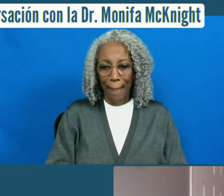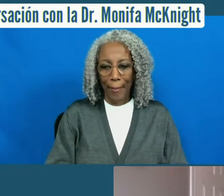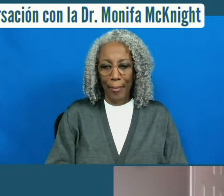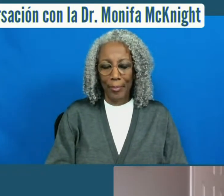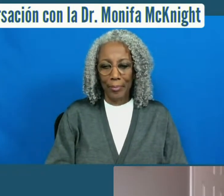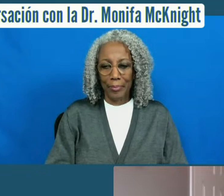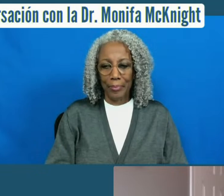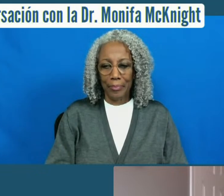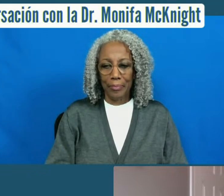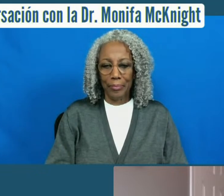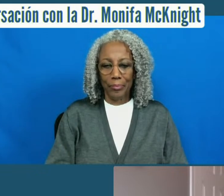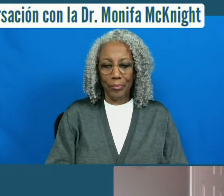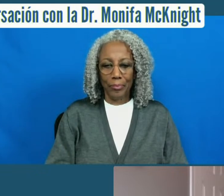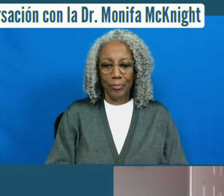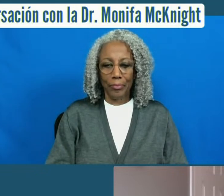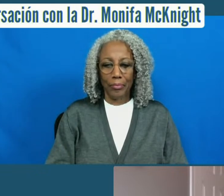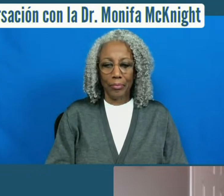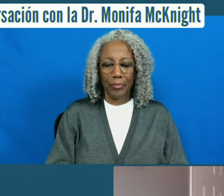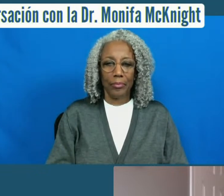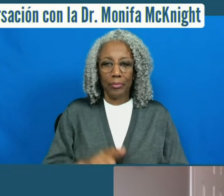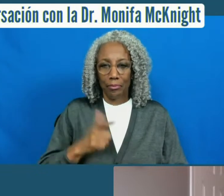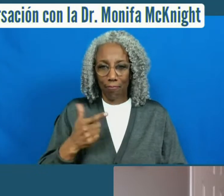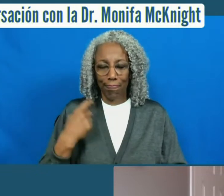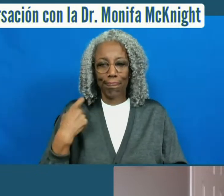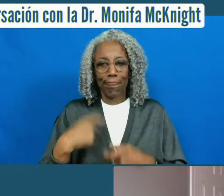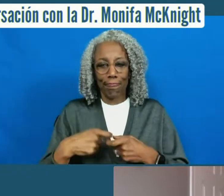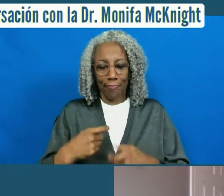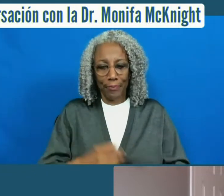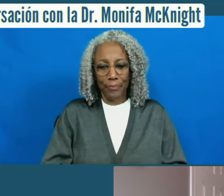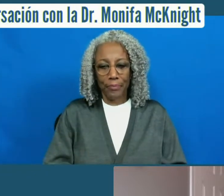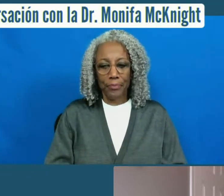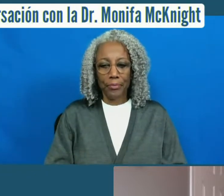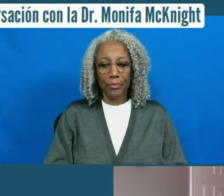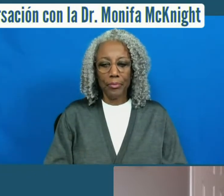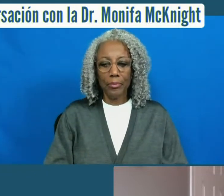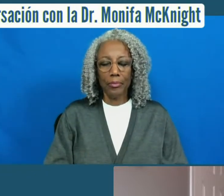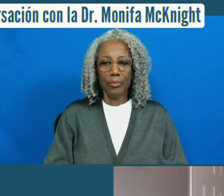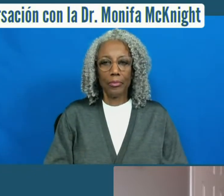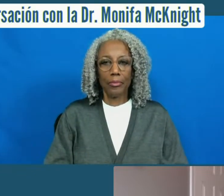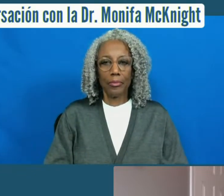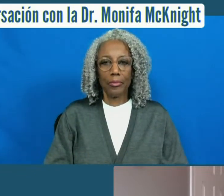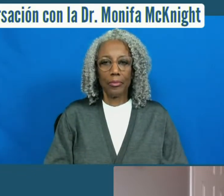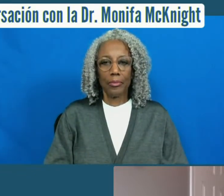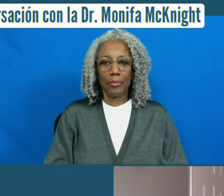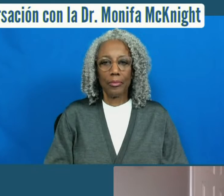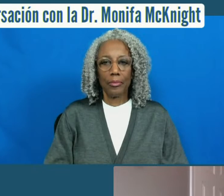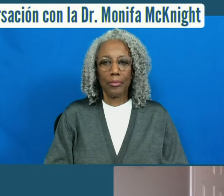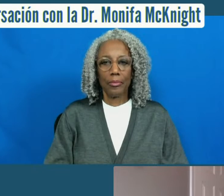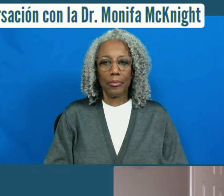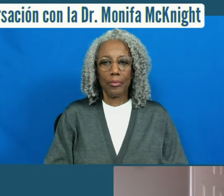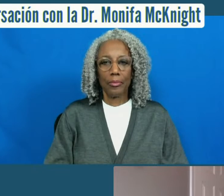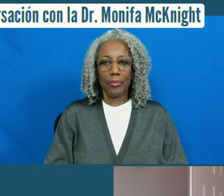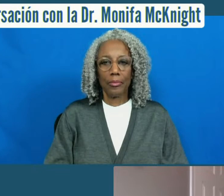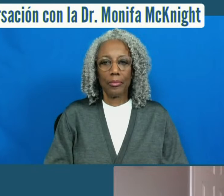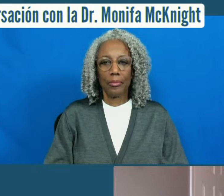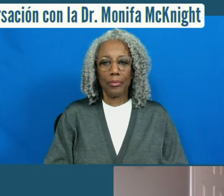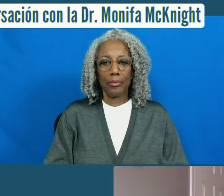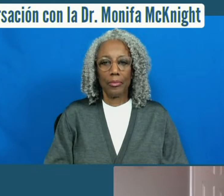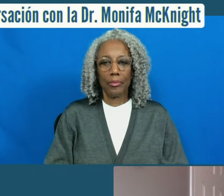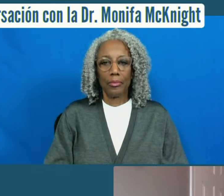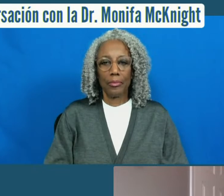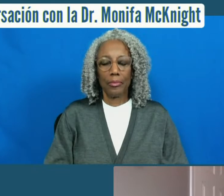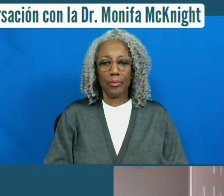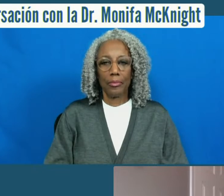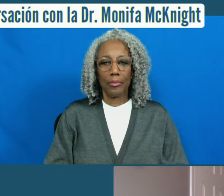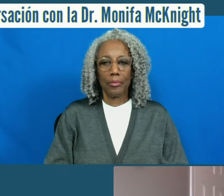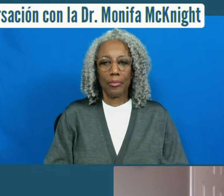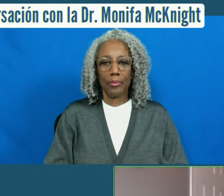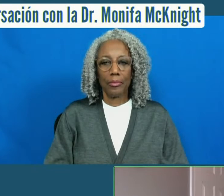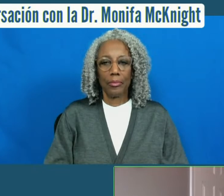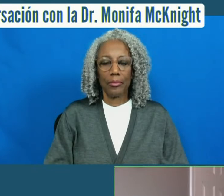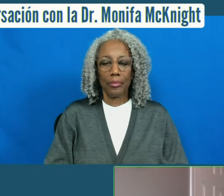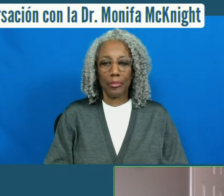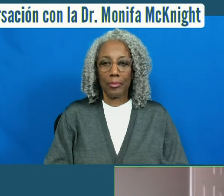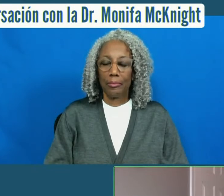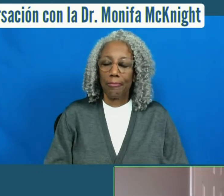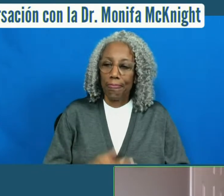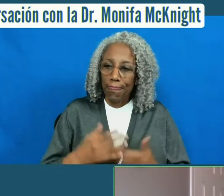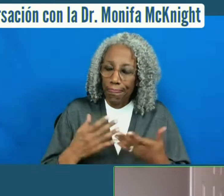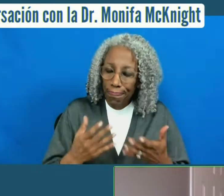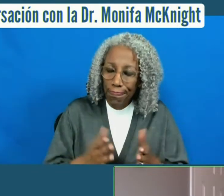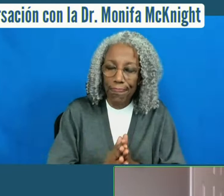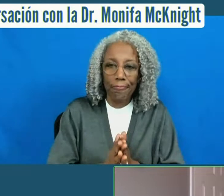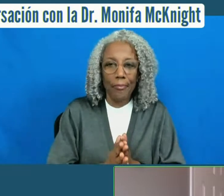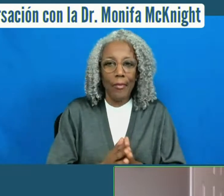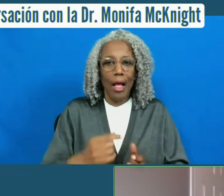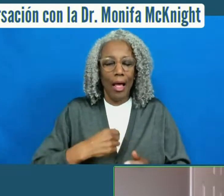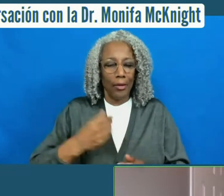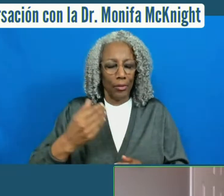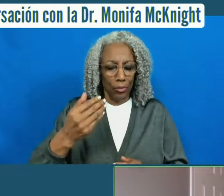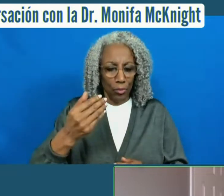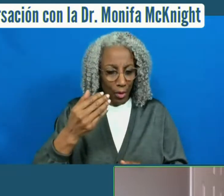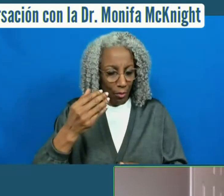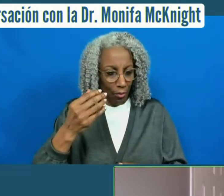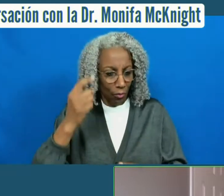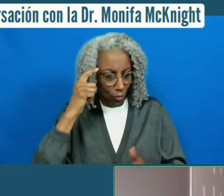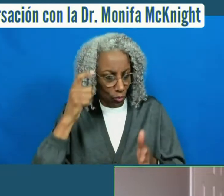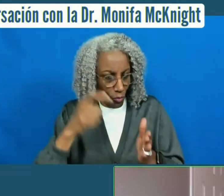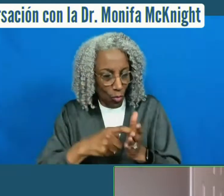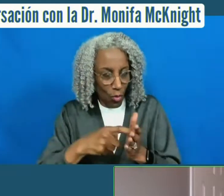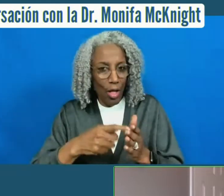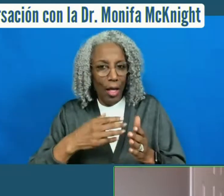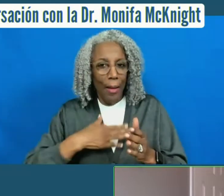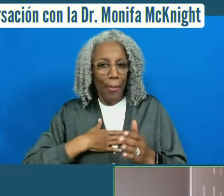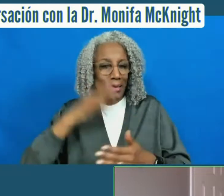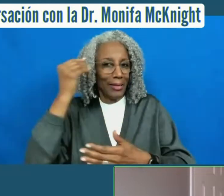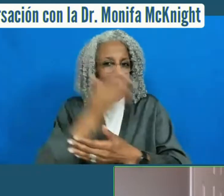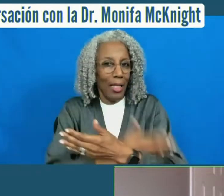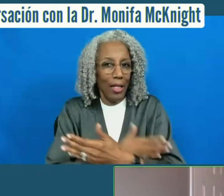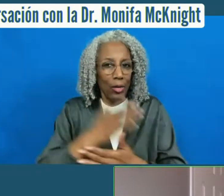You're not telling me. A la hora